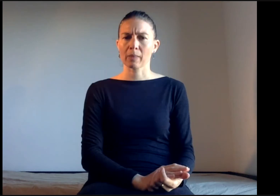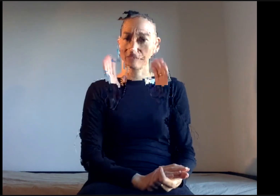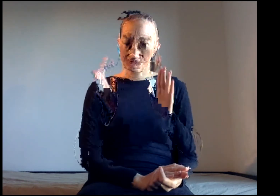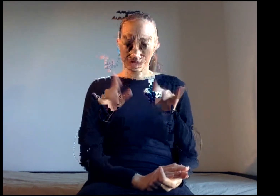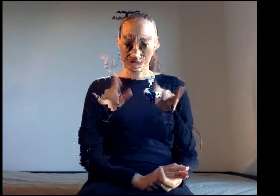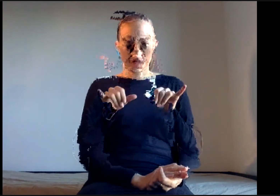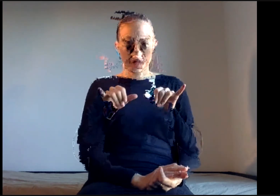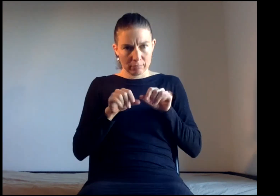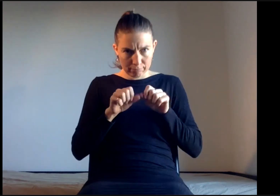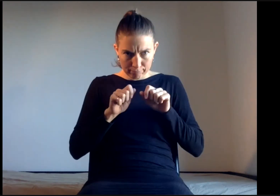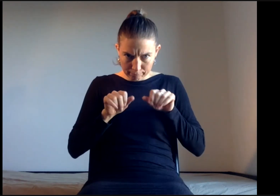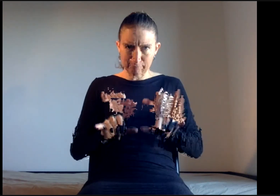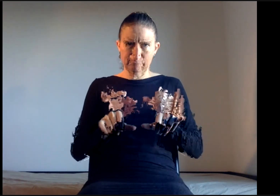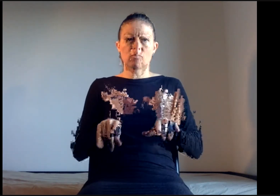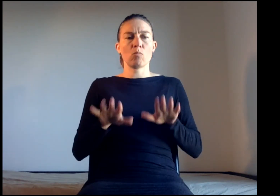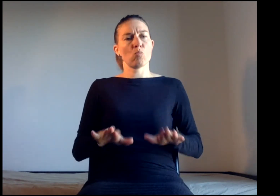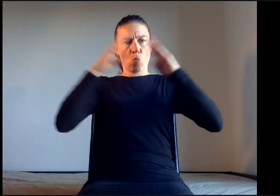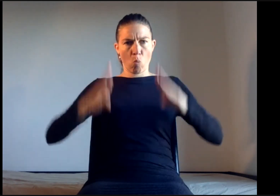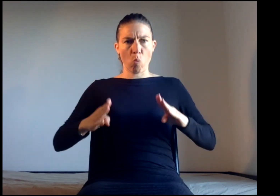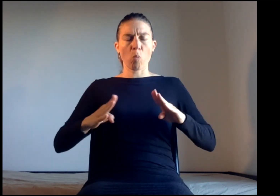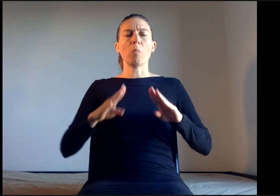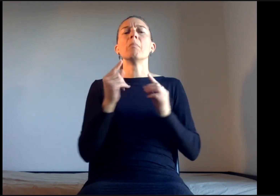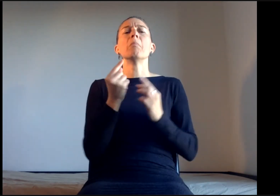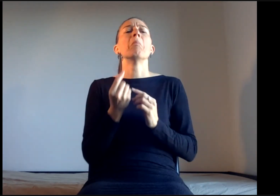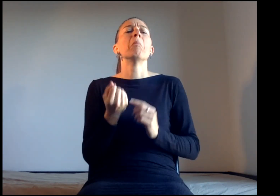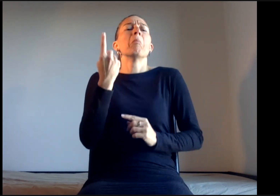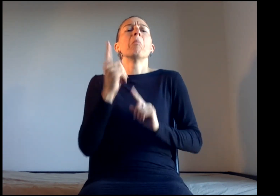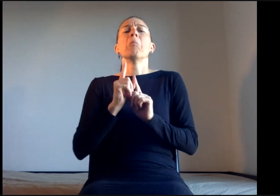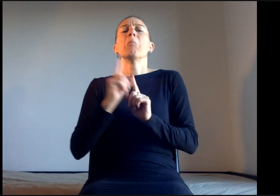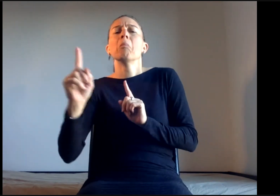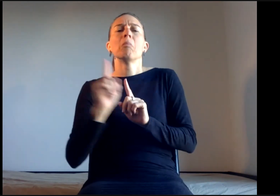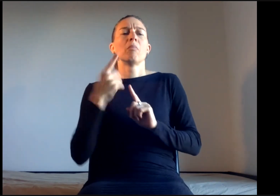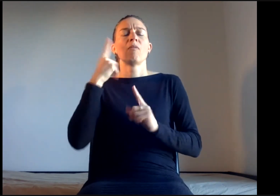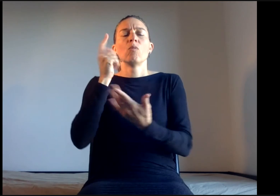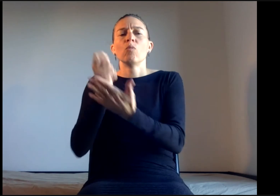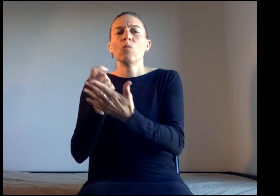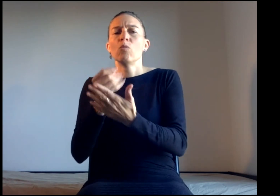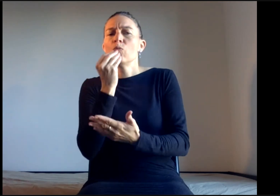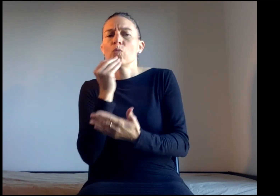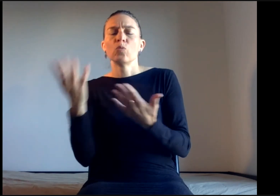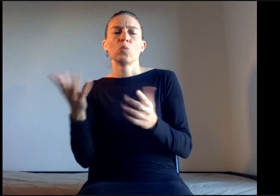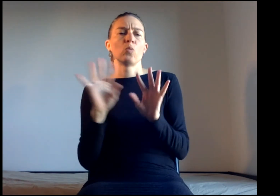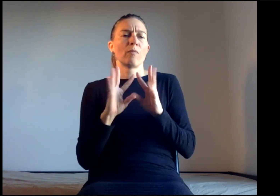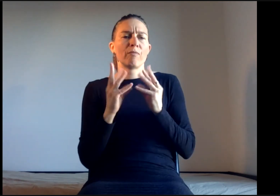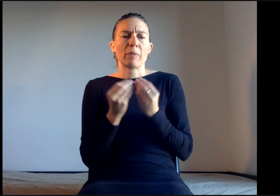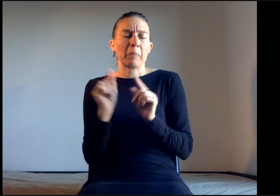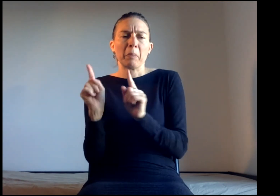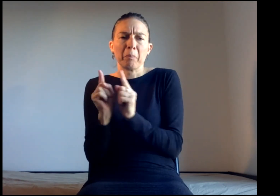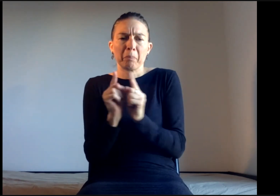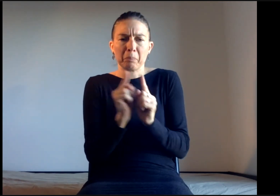Organizations defending the rights of persons with disabilities should consistently claim to include measures